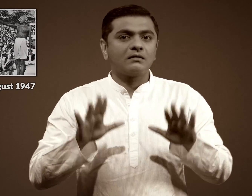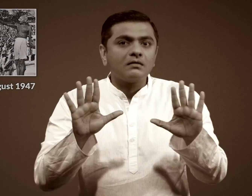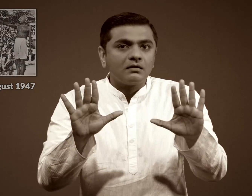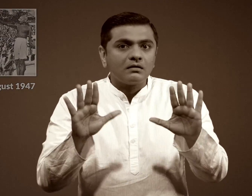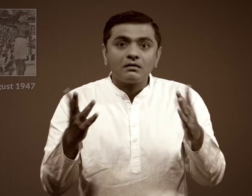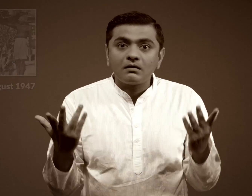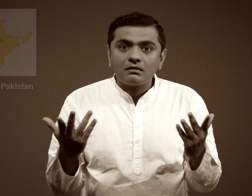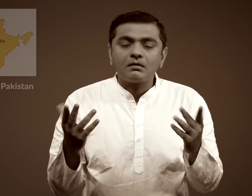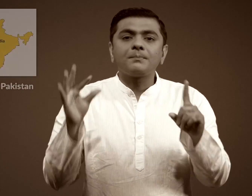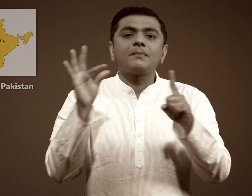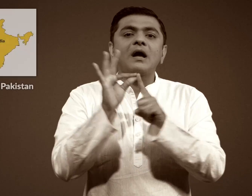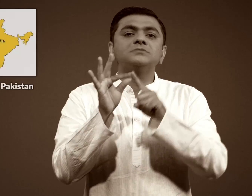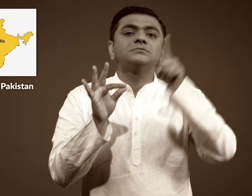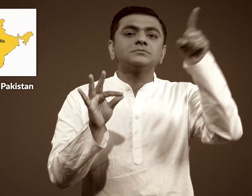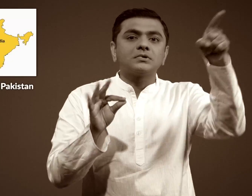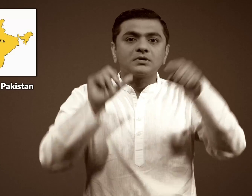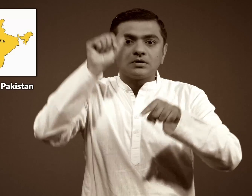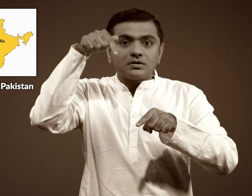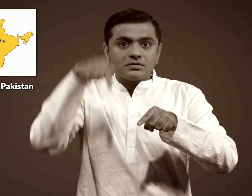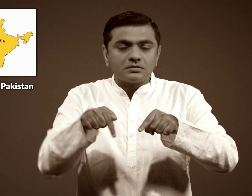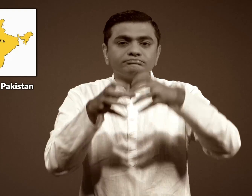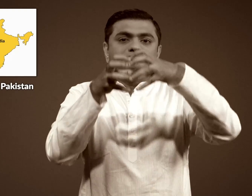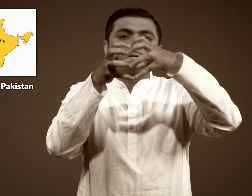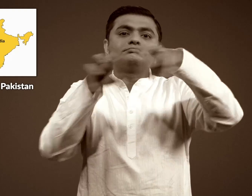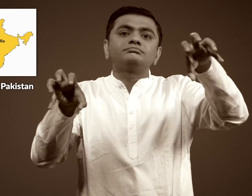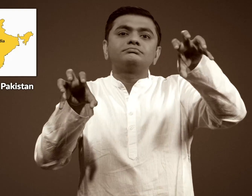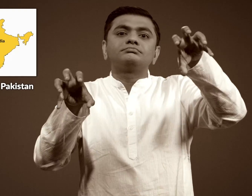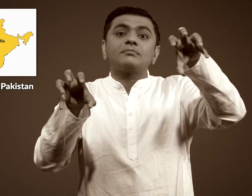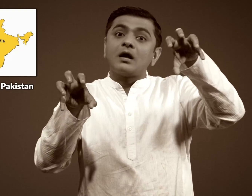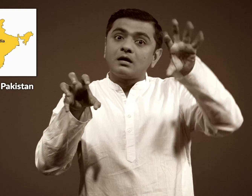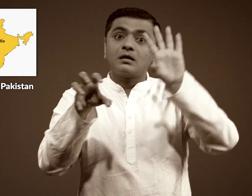However, India and Pakistan was split into two.